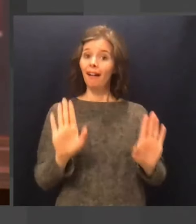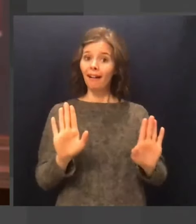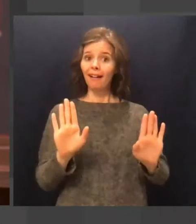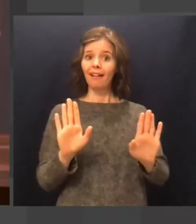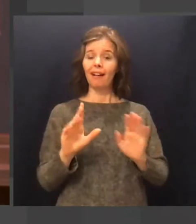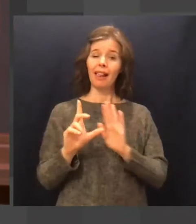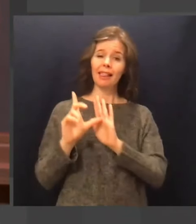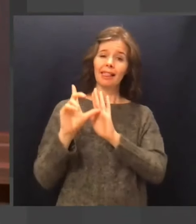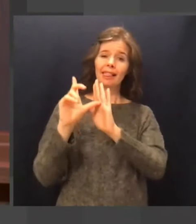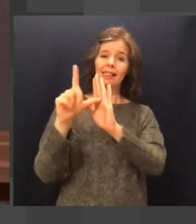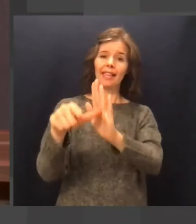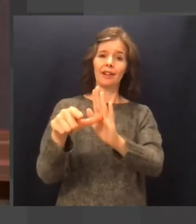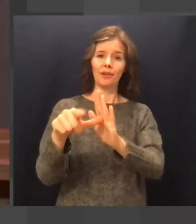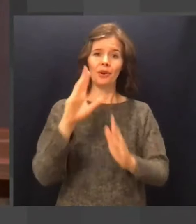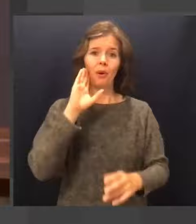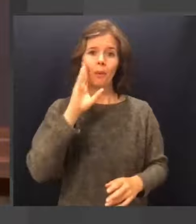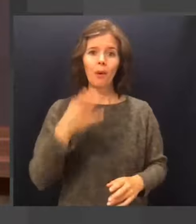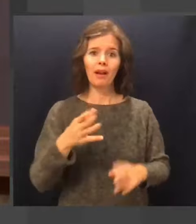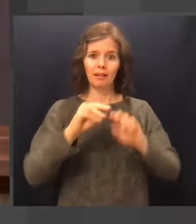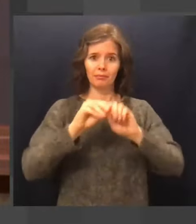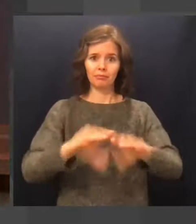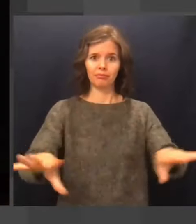GOING TO BE A PRETTY AMAZING NEW